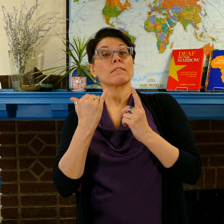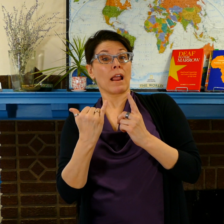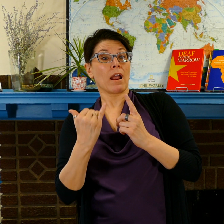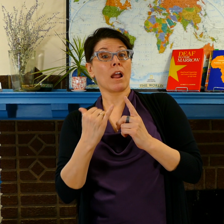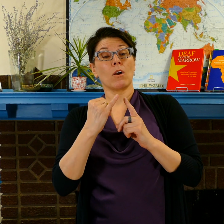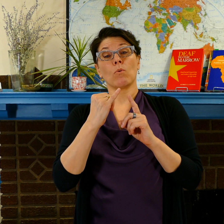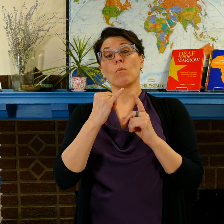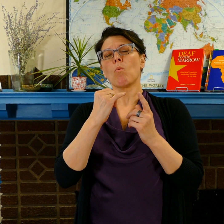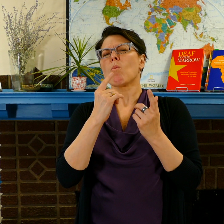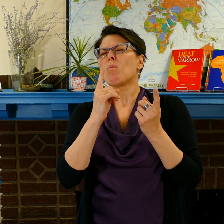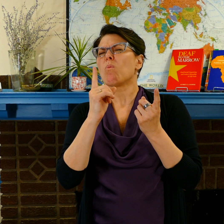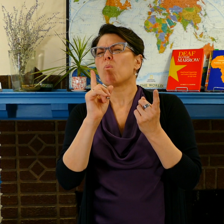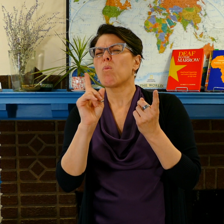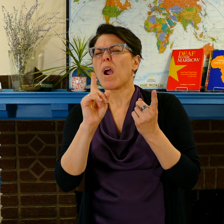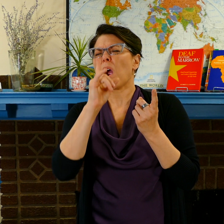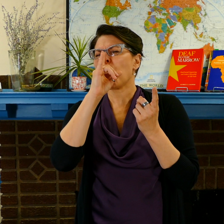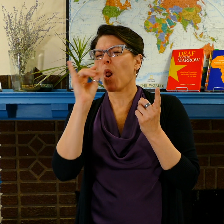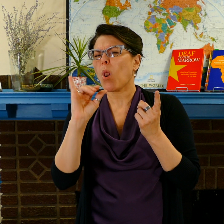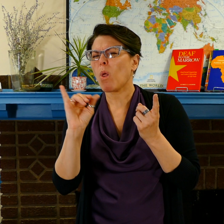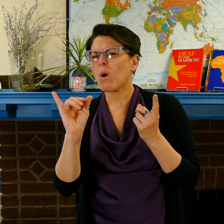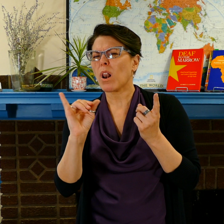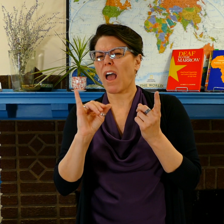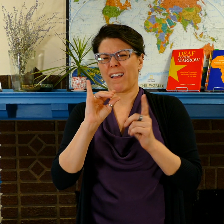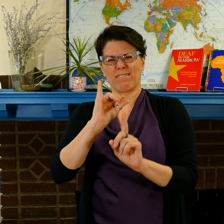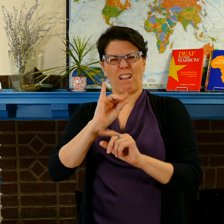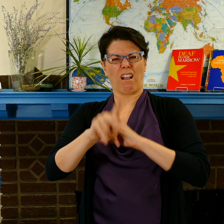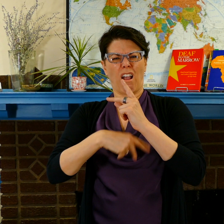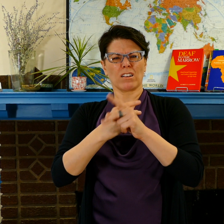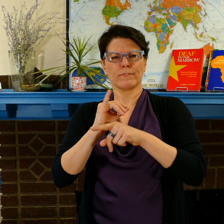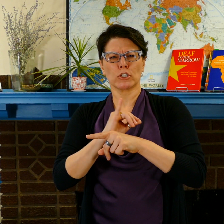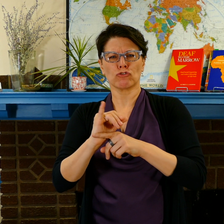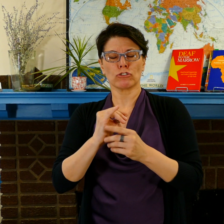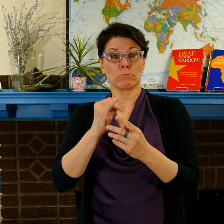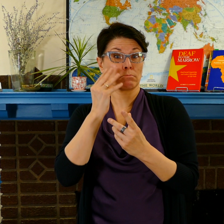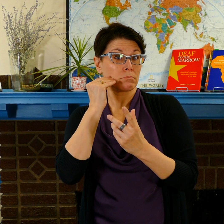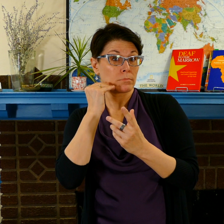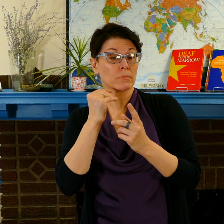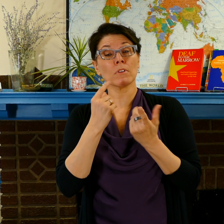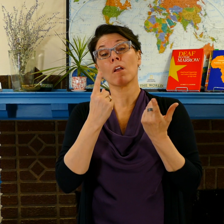Now, prospective students are often very keen to know about internship placements.